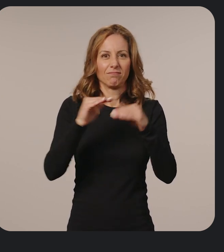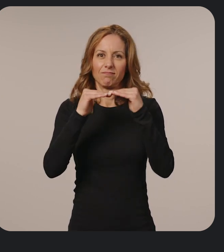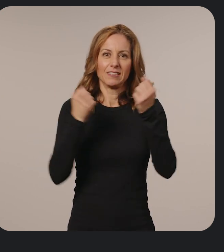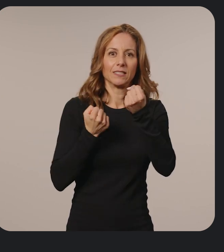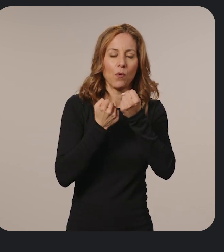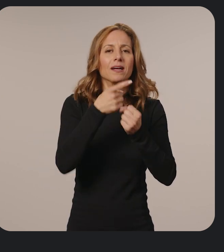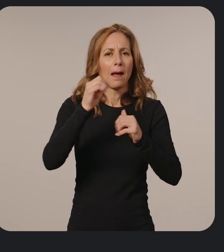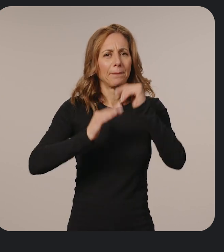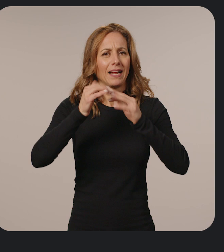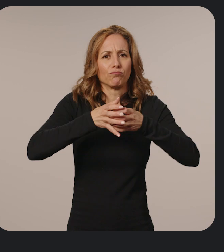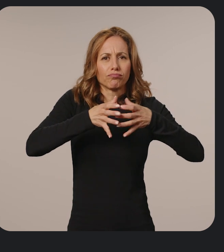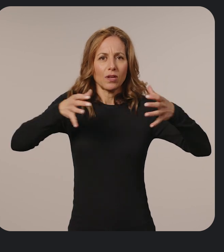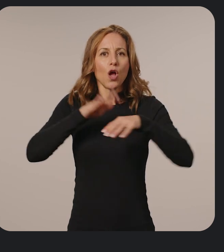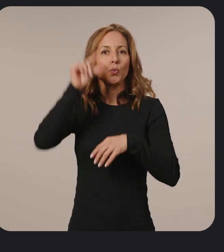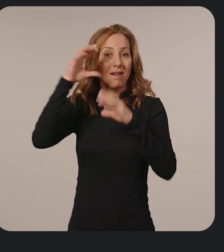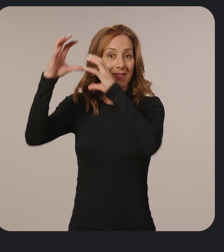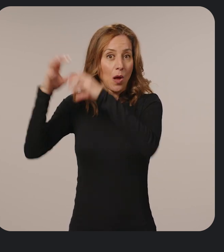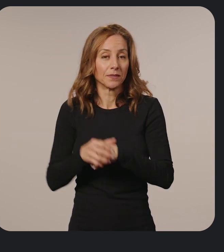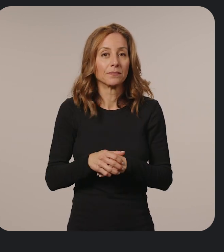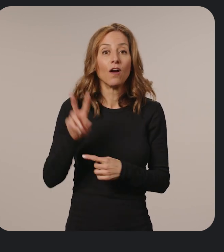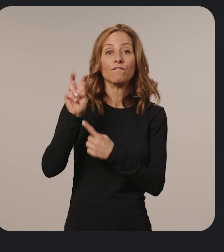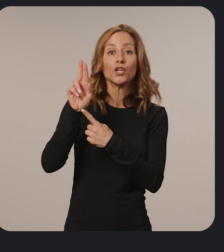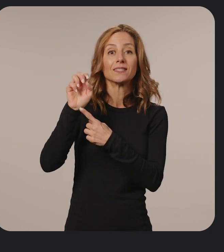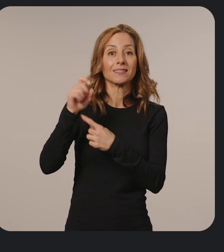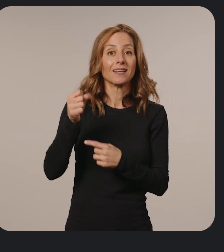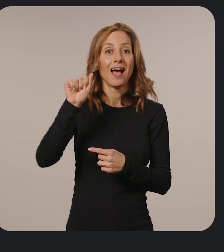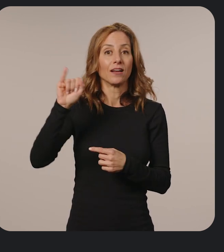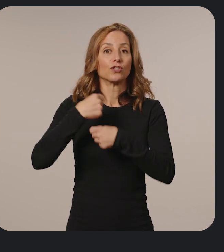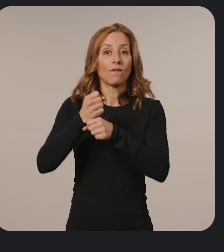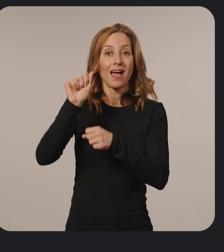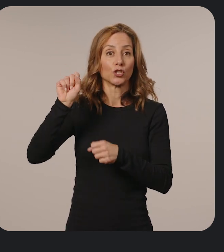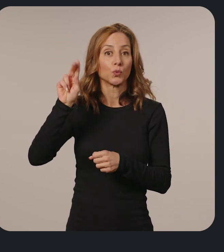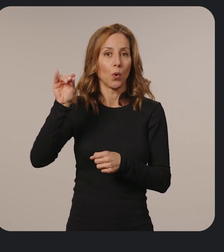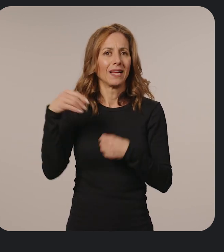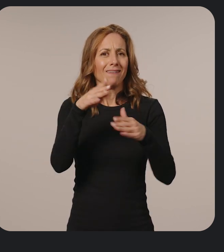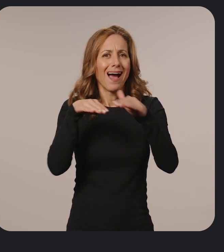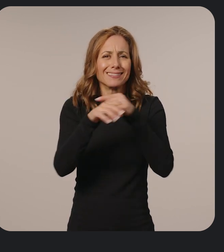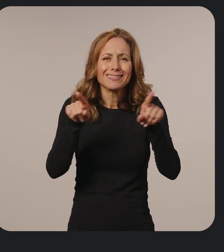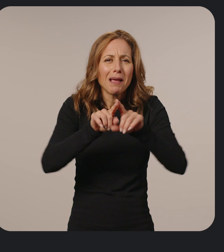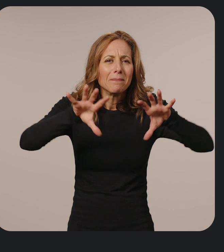And Vertex AI's generative AI Studio gives you access to the same family of models as the PaLM API and makes it easy to integrate